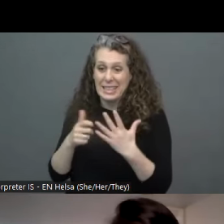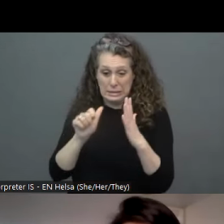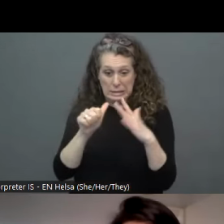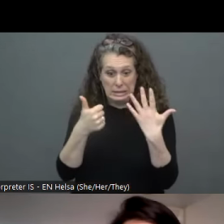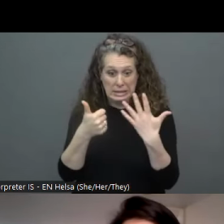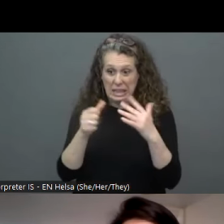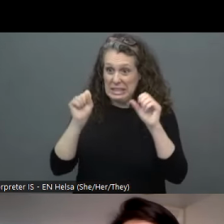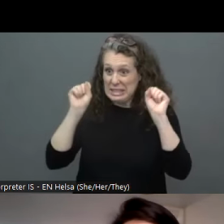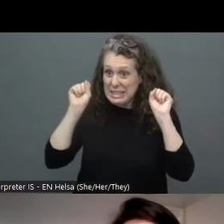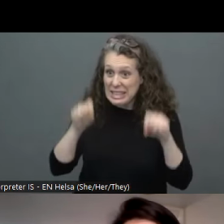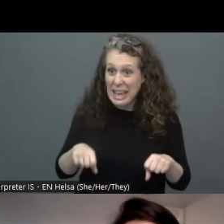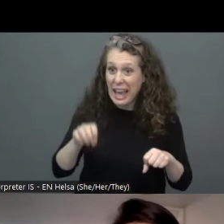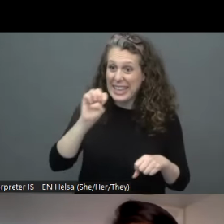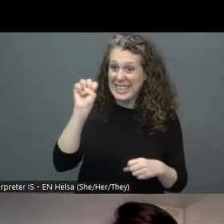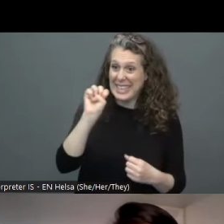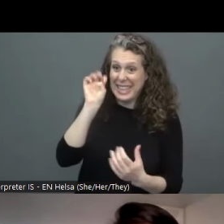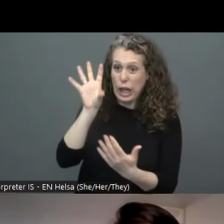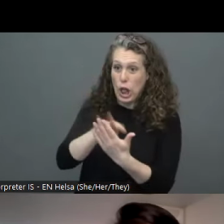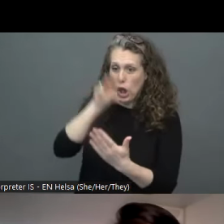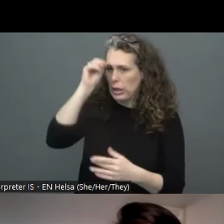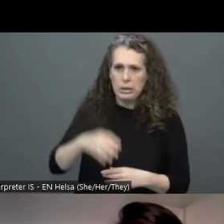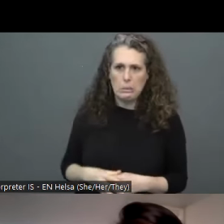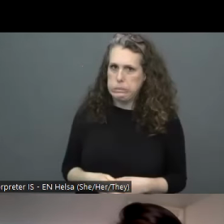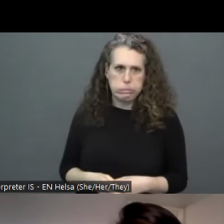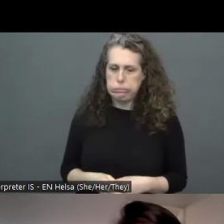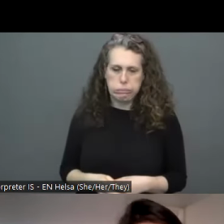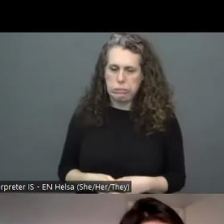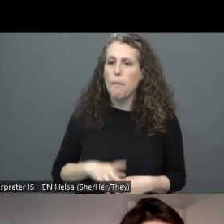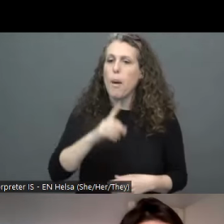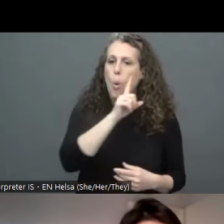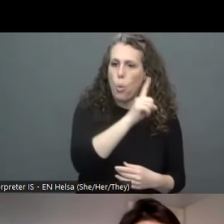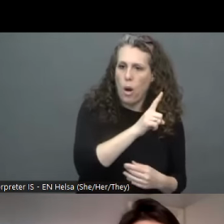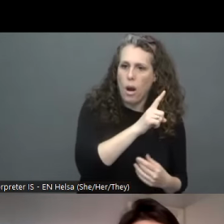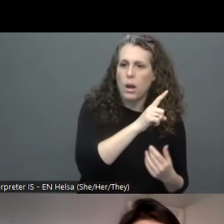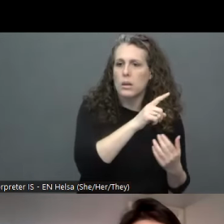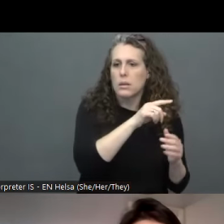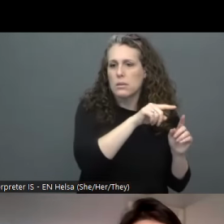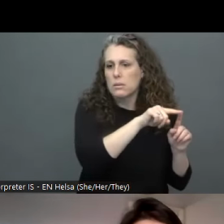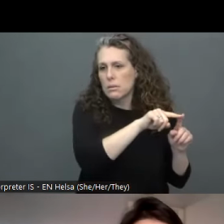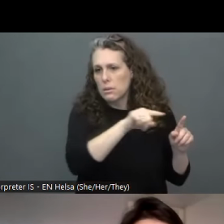an interactive e learning, that will come at the end of the month. We will make sure we share that